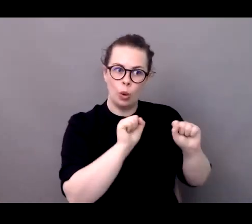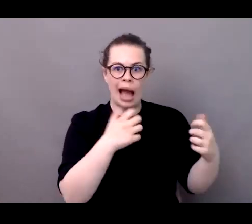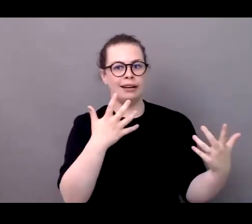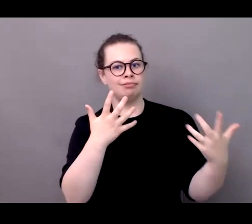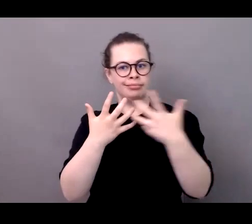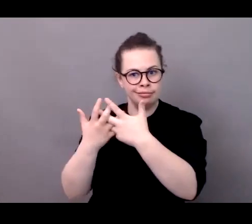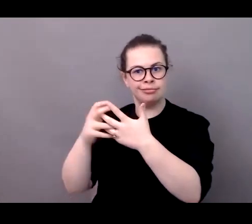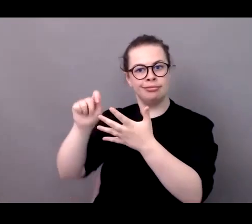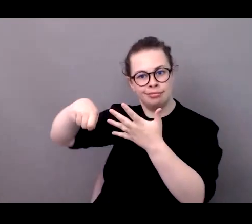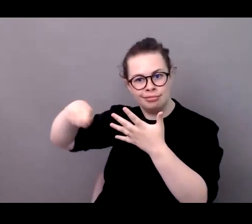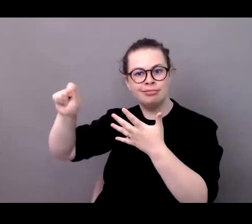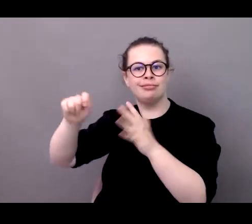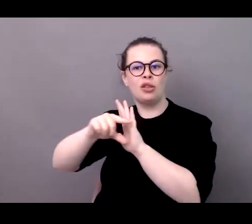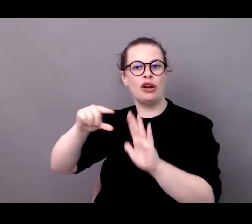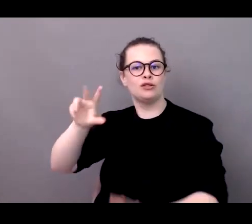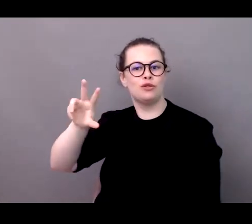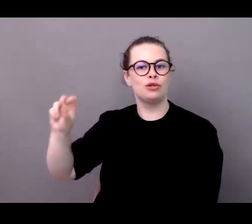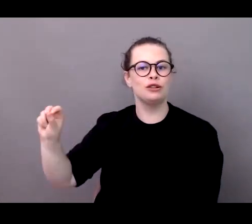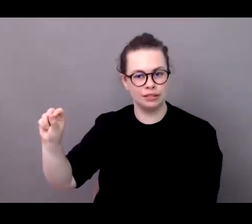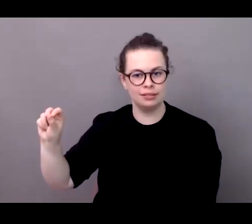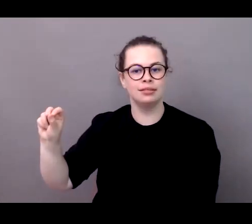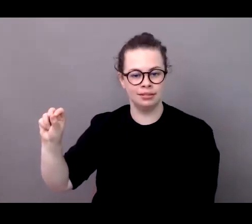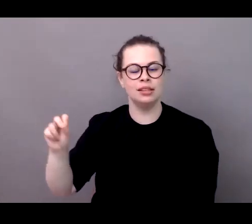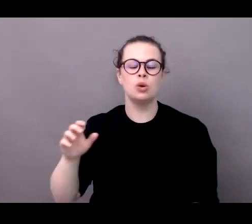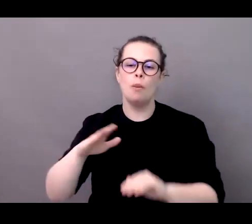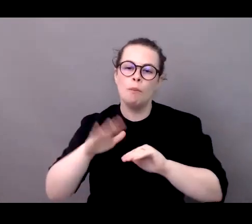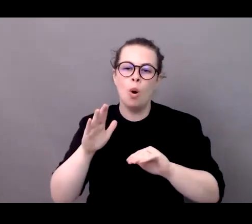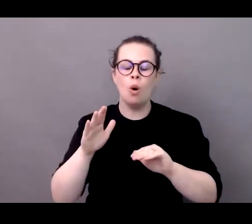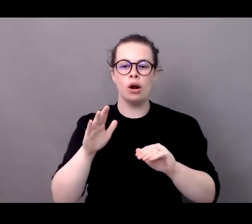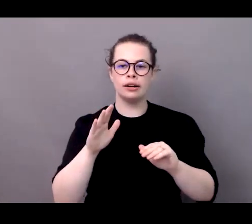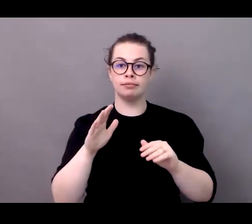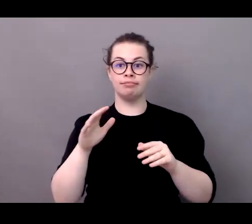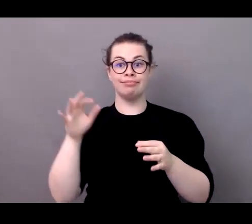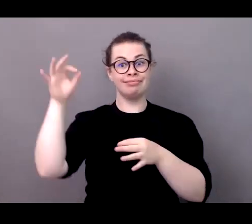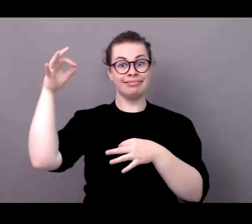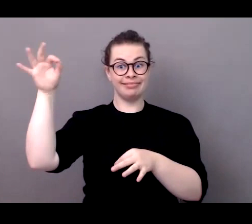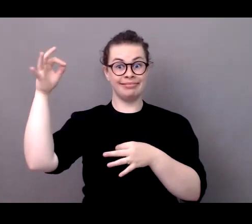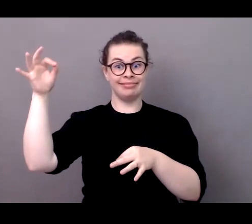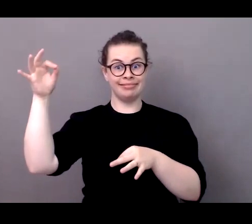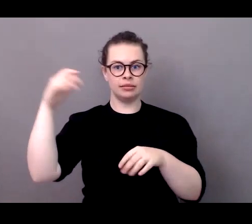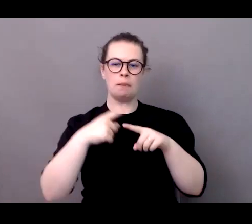So, it is providing that sort of detailed understanding of not just what the text means,